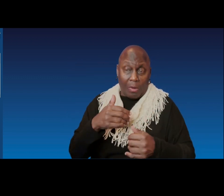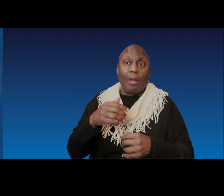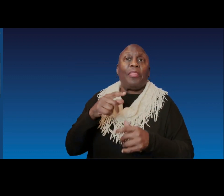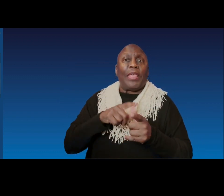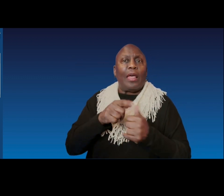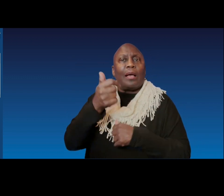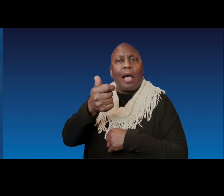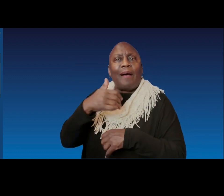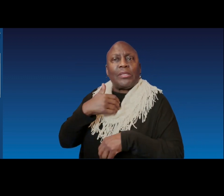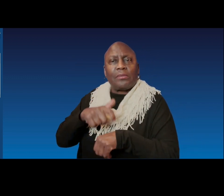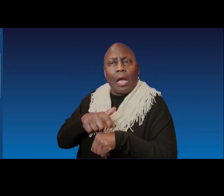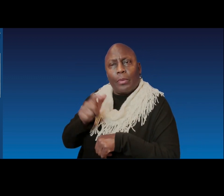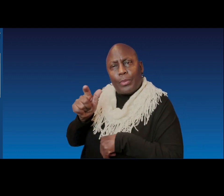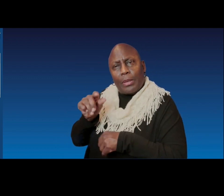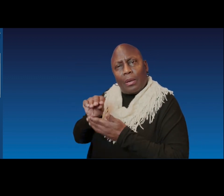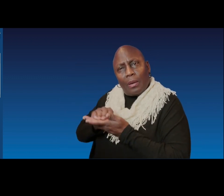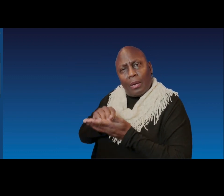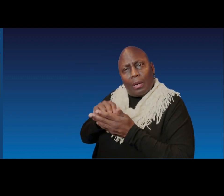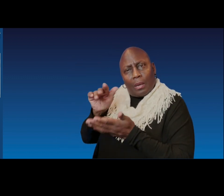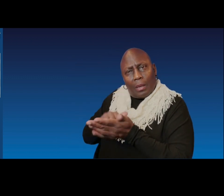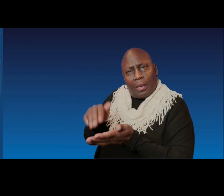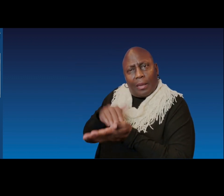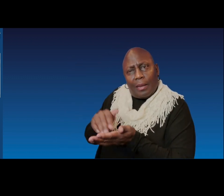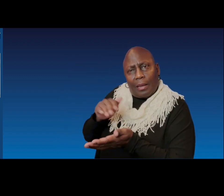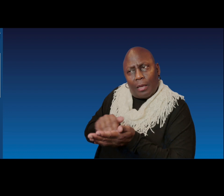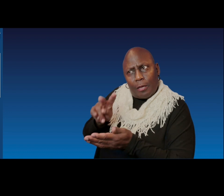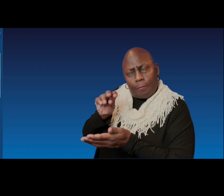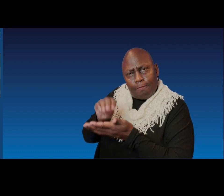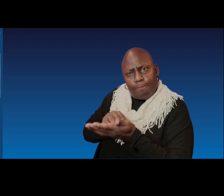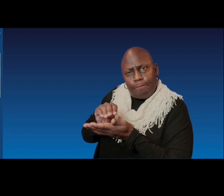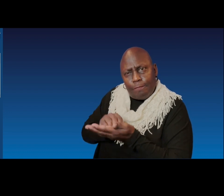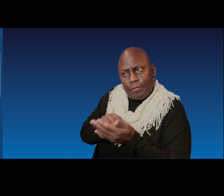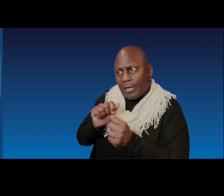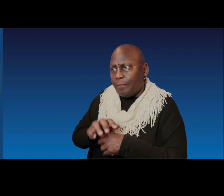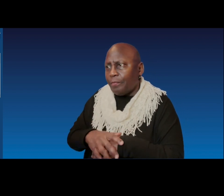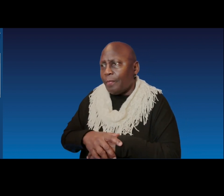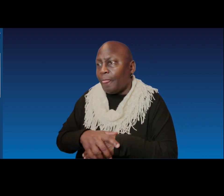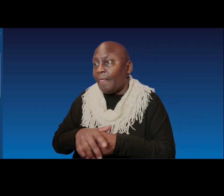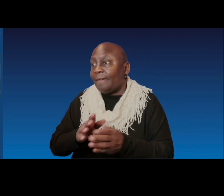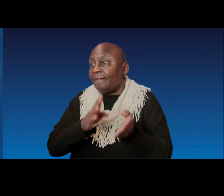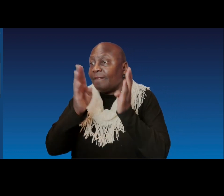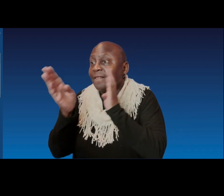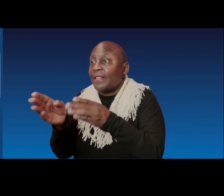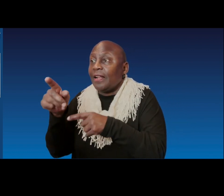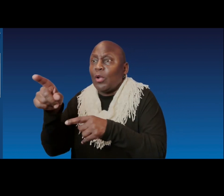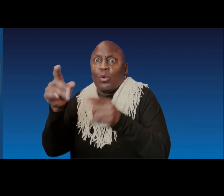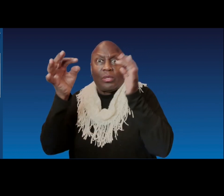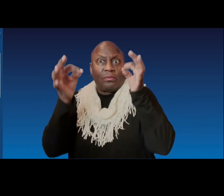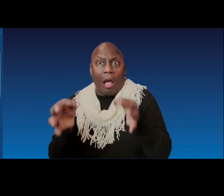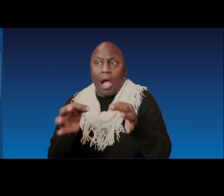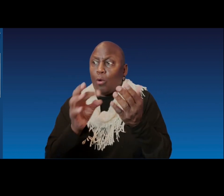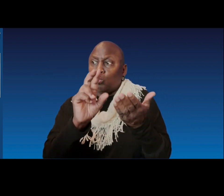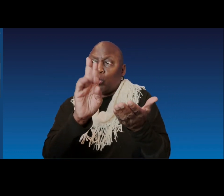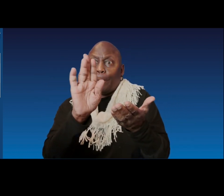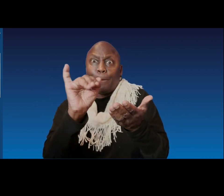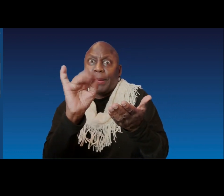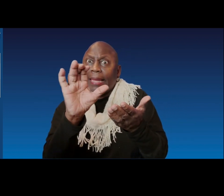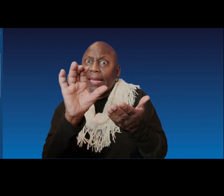which could be done from videos or direct observations. You then record notes of what you see repeatedly.